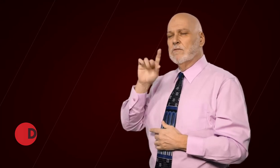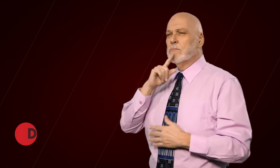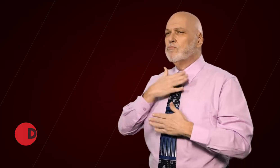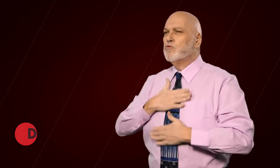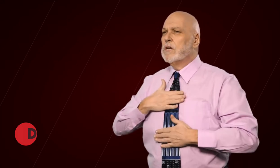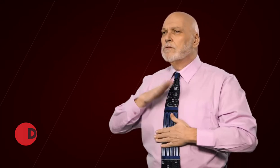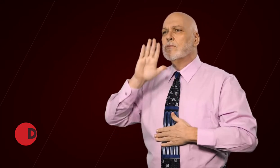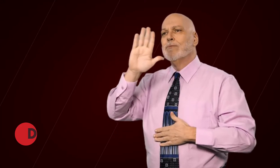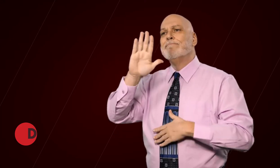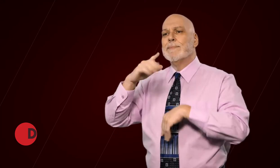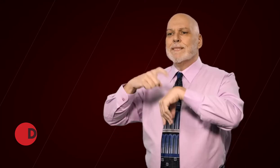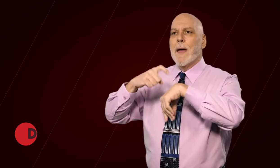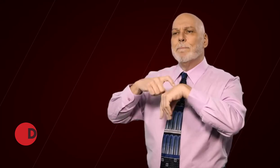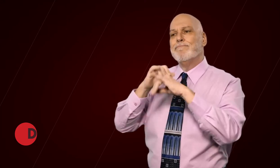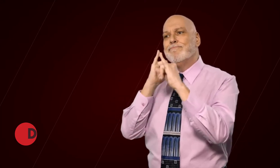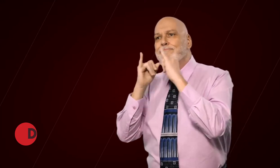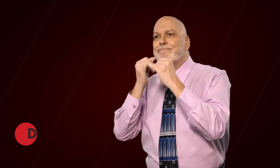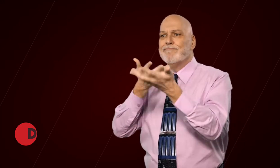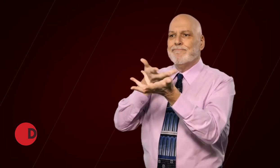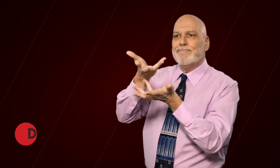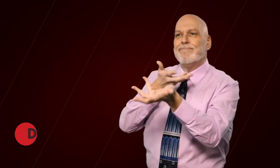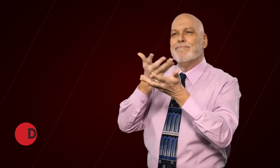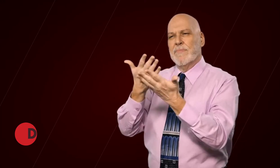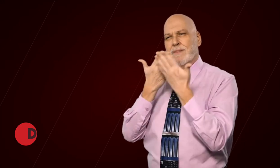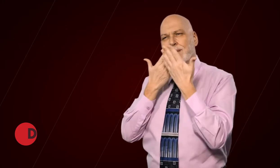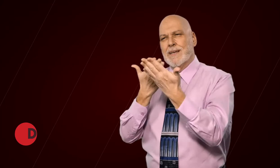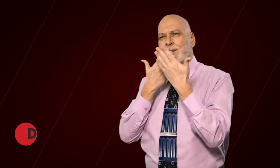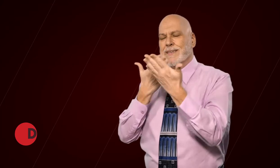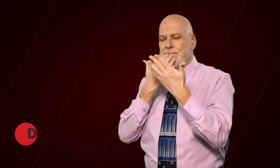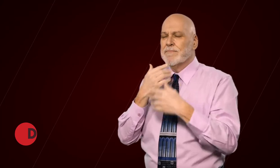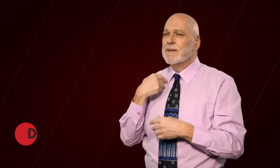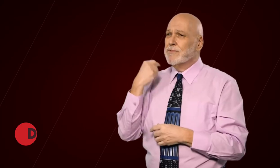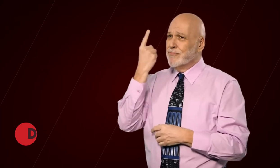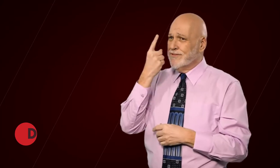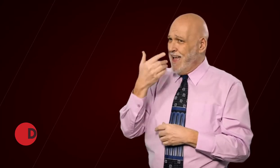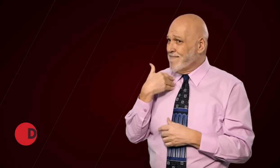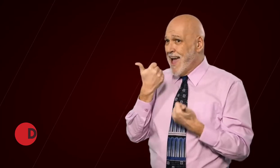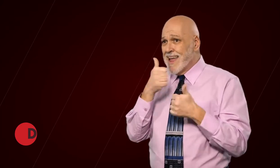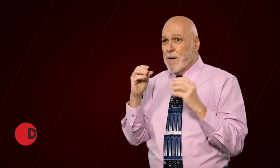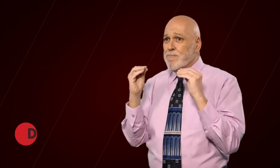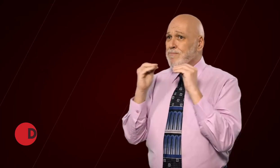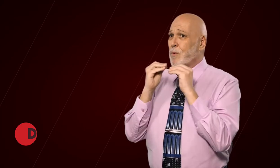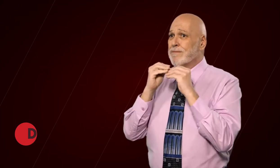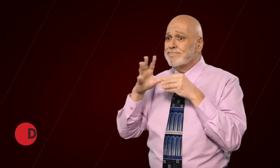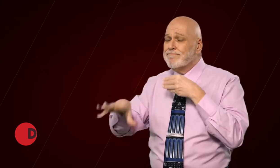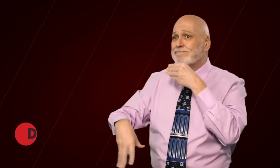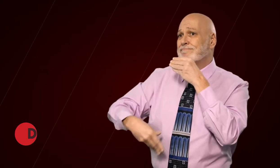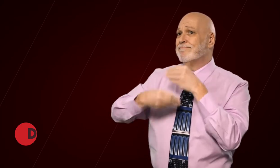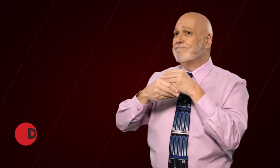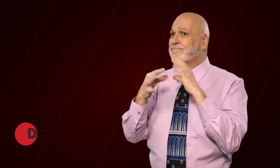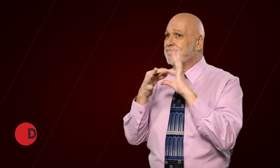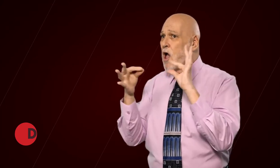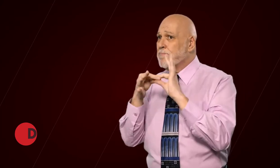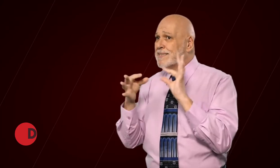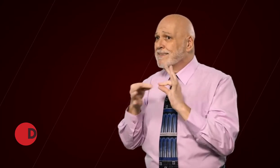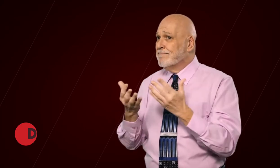DeafDots appreciates your taking the time for this interview. Do you have any further comments?